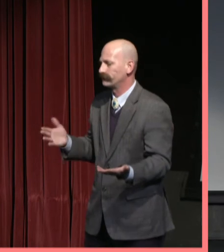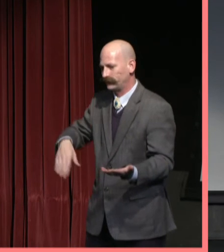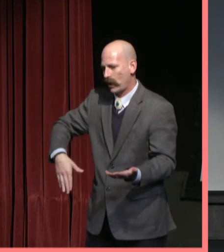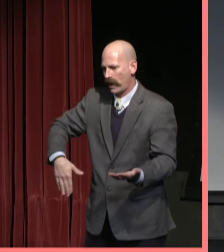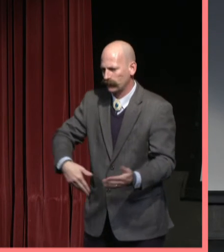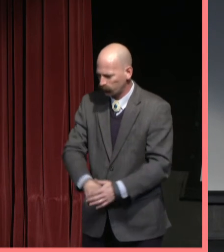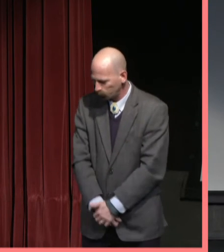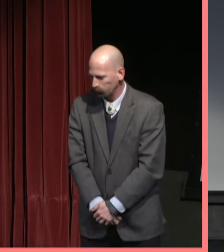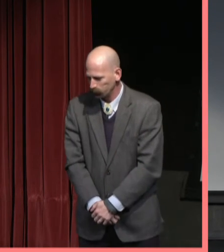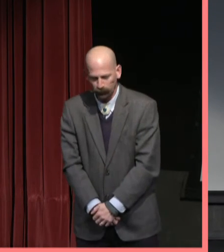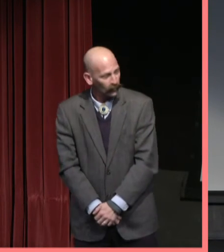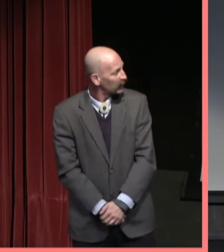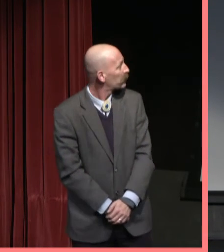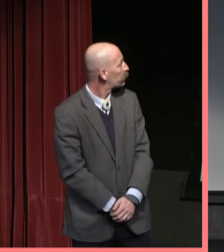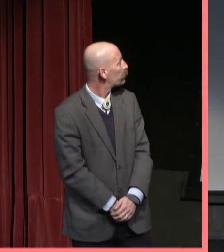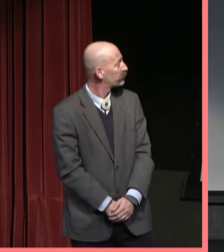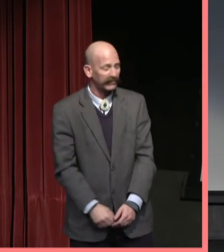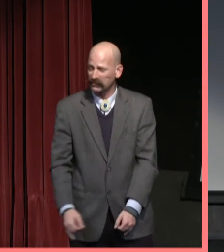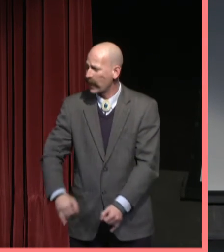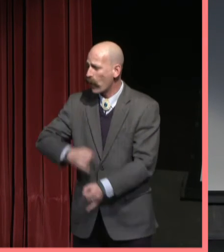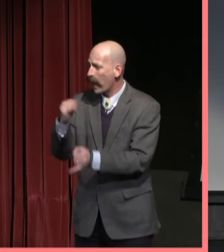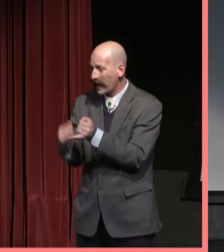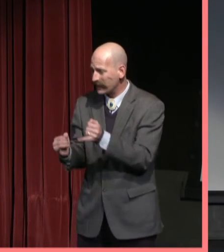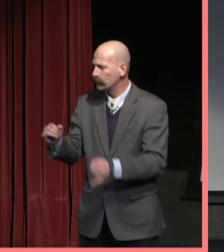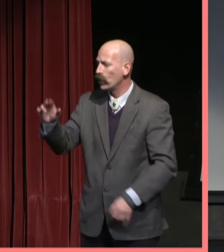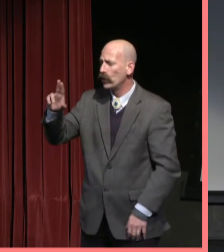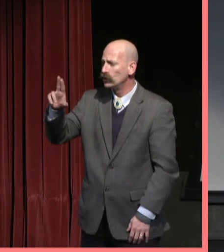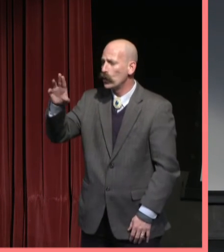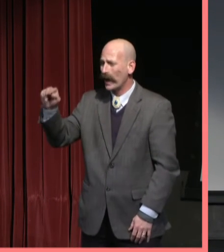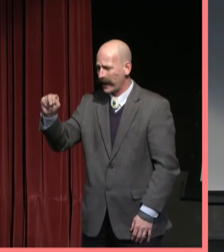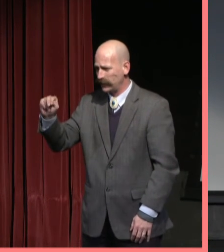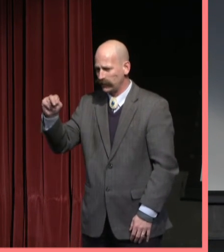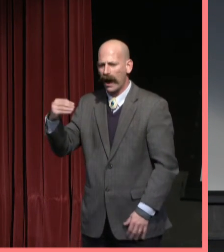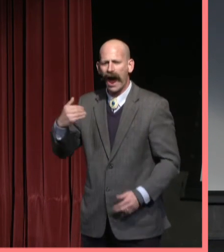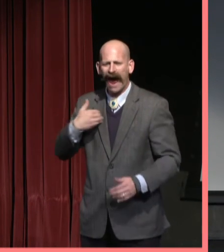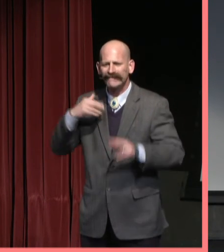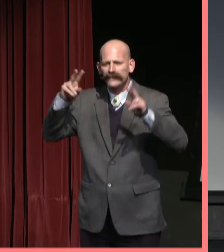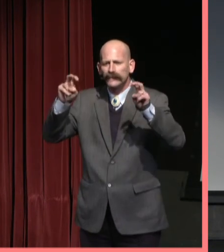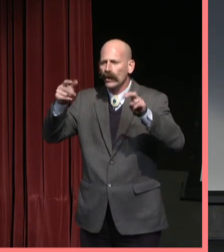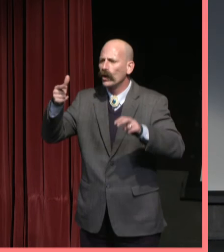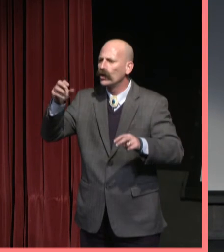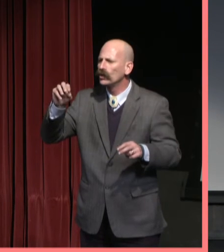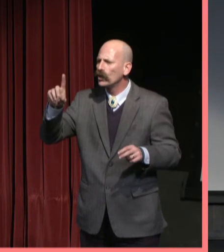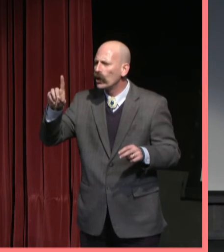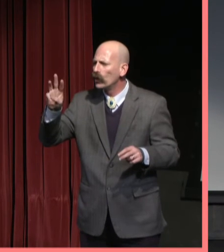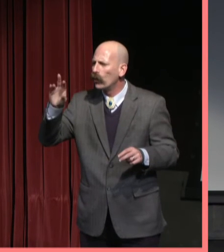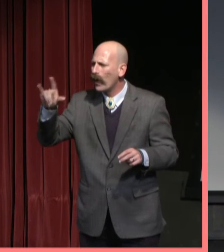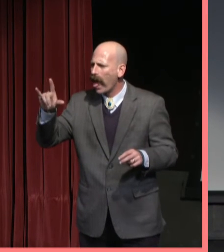And last of all, the United Nations have what they call Goodwill ambassadors. The strange thing about humans is